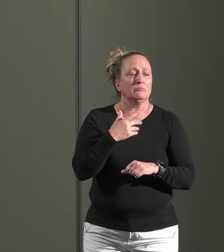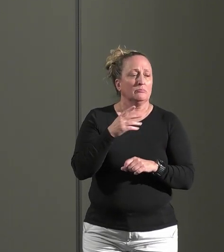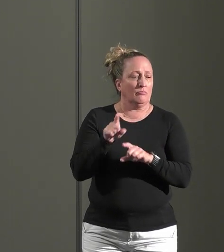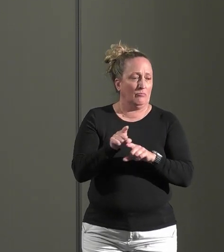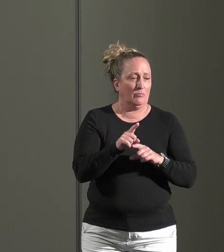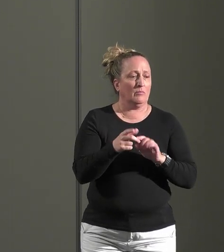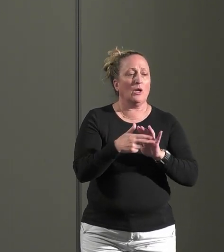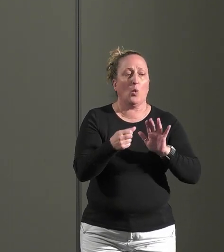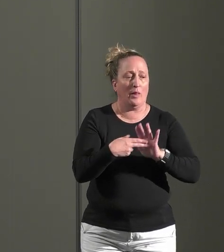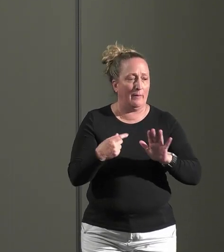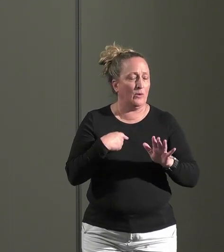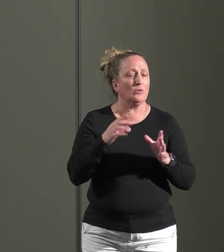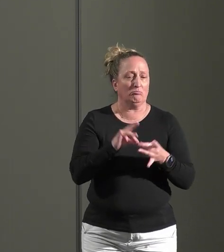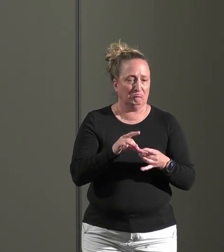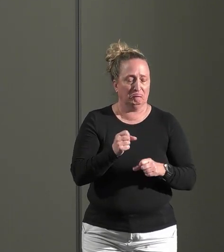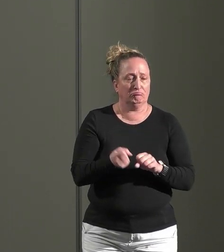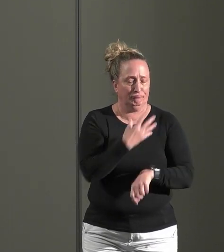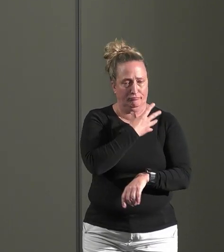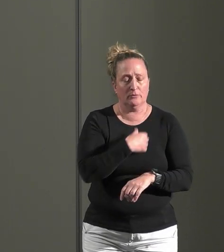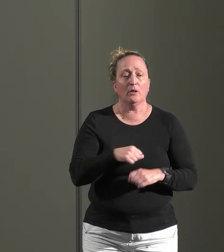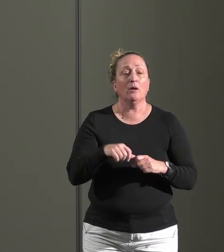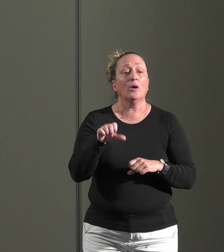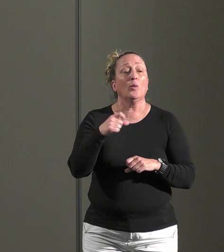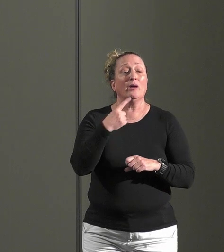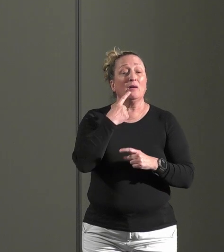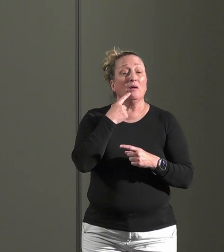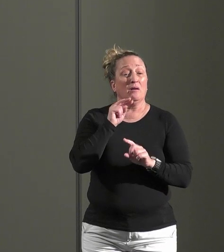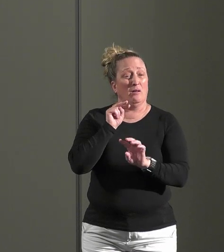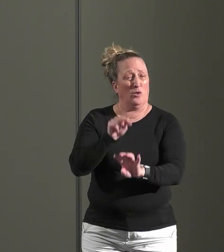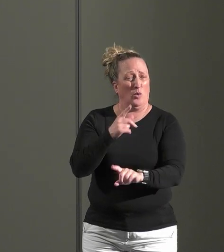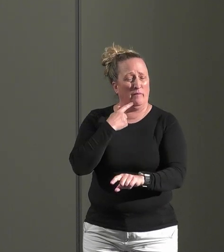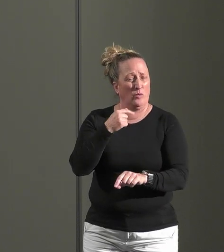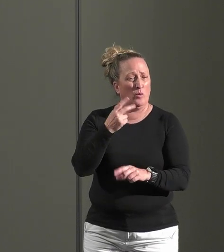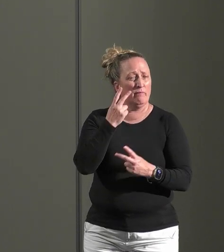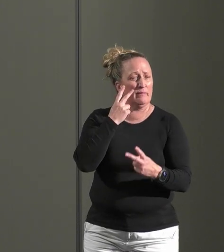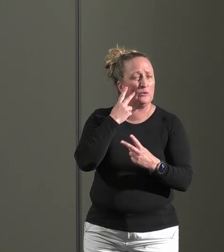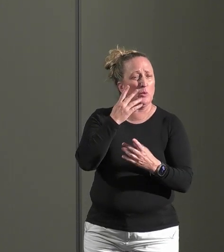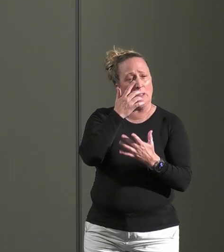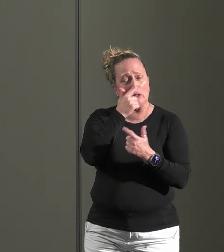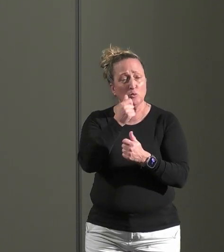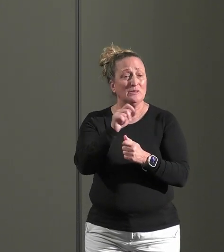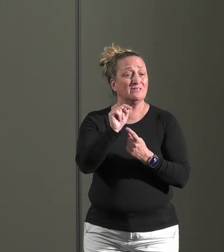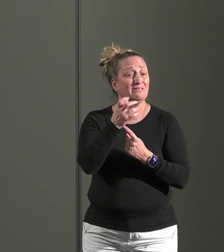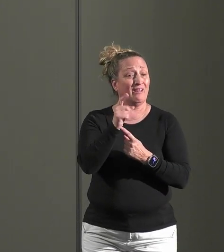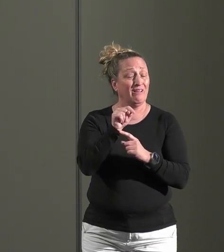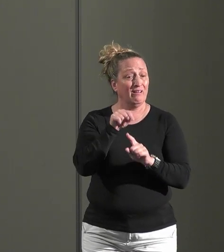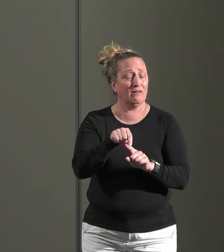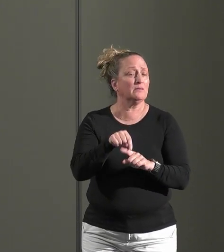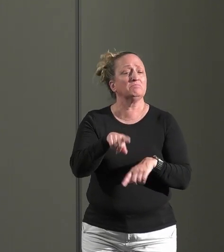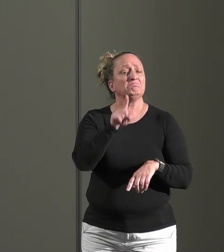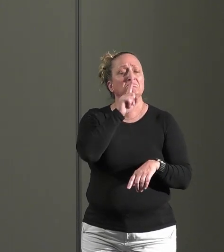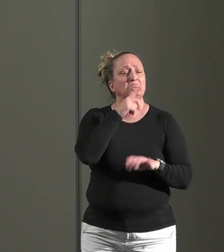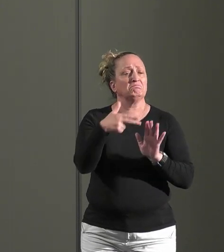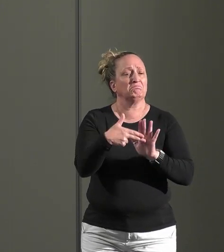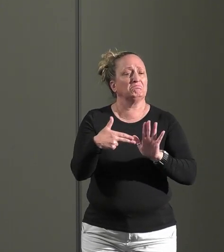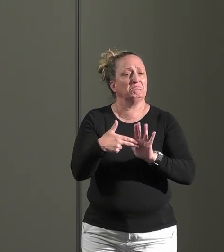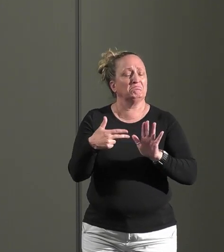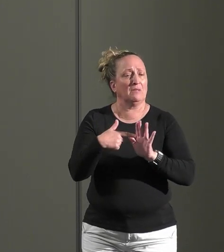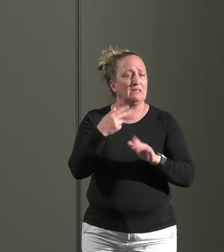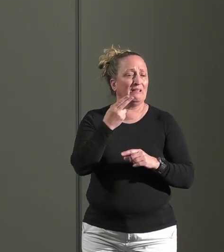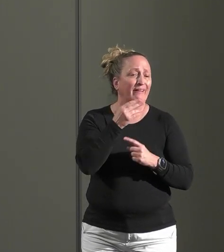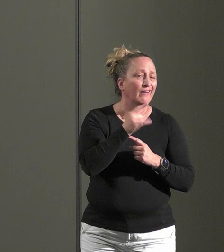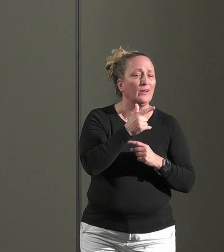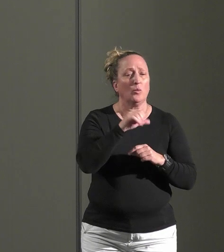smart glance that allows the user to see the text that is not highlighted as a text but